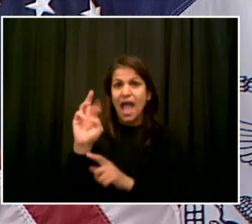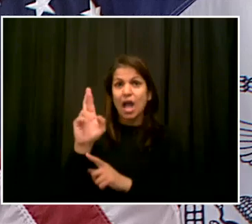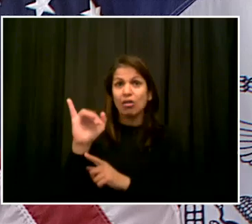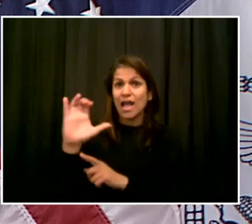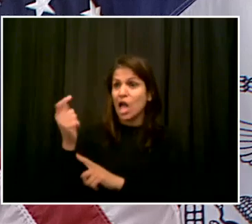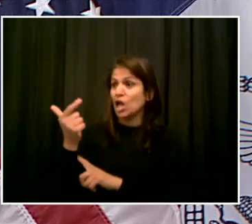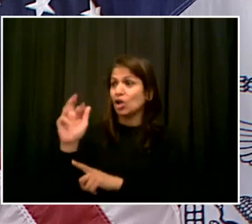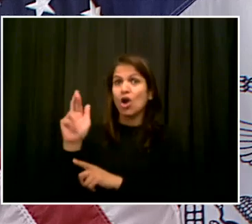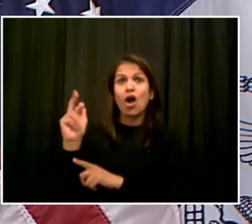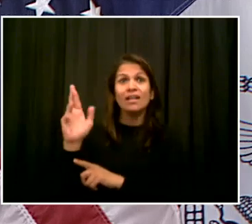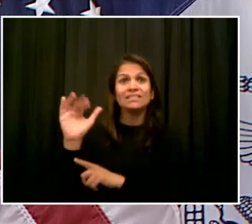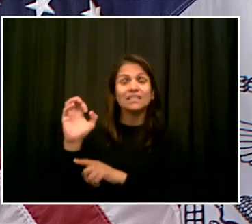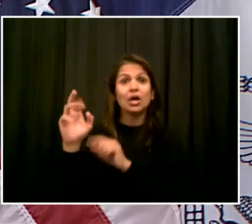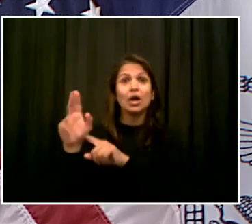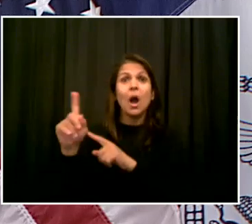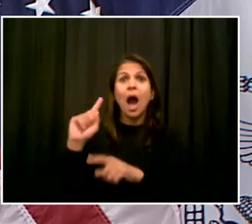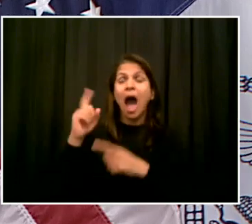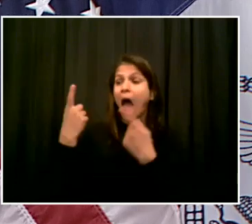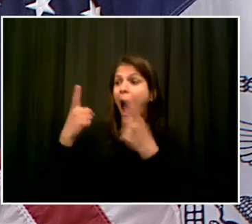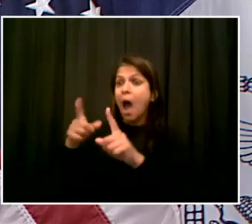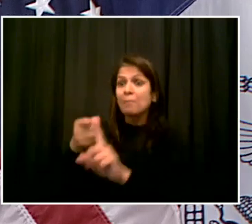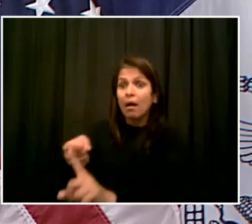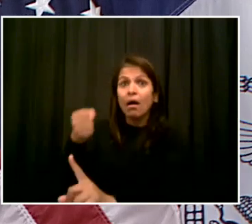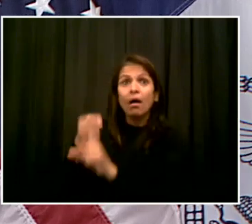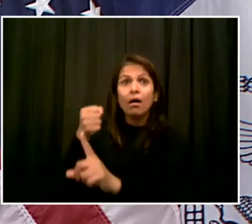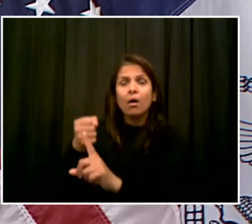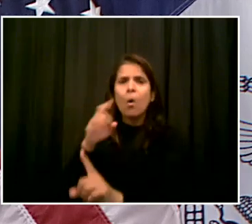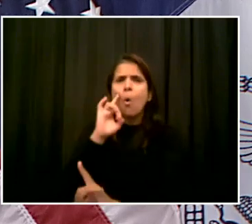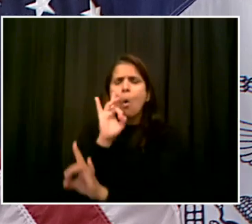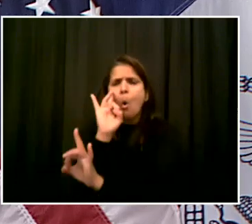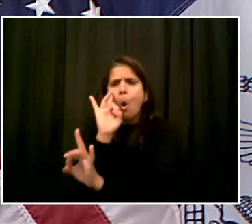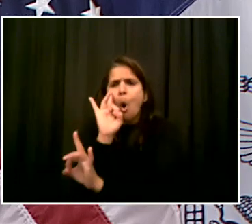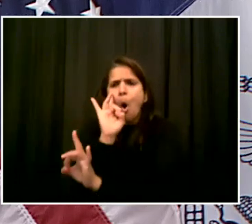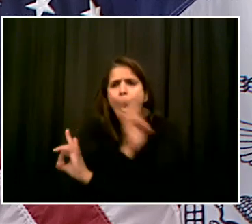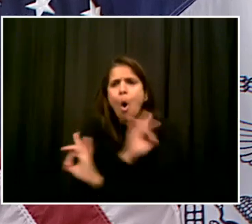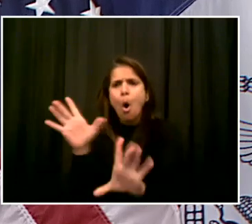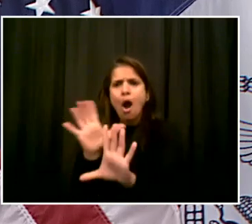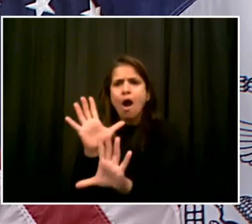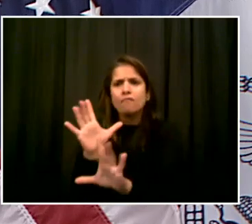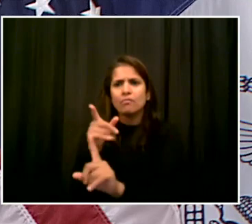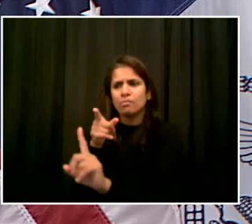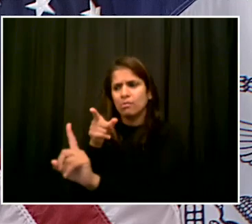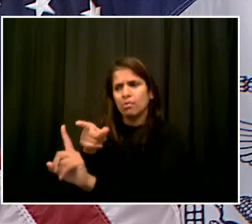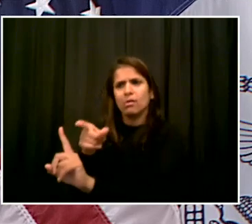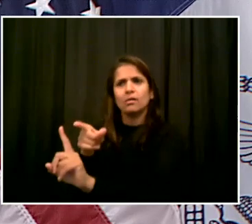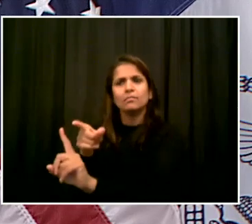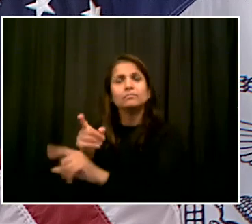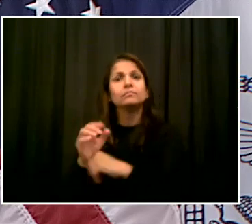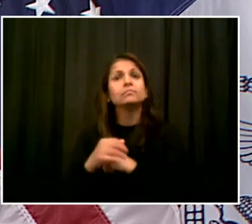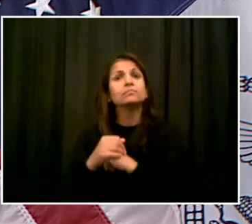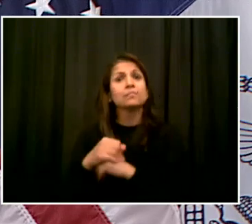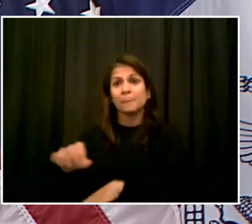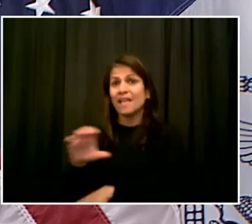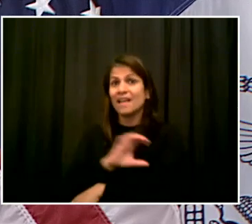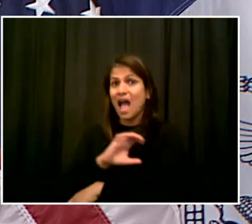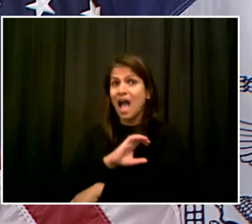LATER RIGHT HERE N ITHIS ROOM HAD A PICTURE UP OF THAT INCIDENT D ANTE HPOLICE COMMISSIONER OF